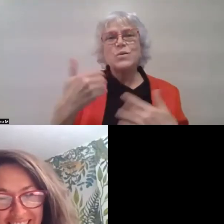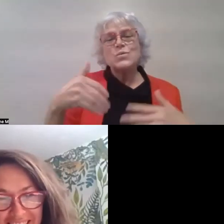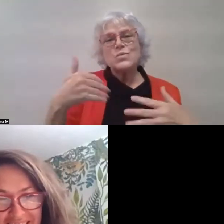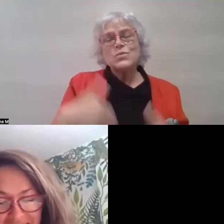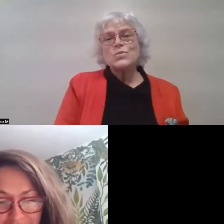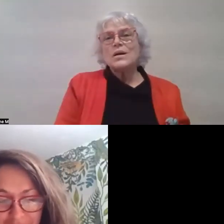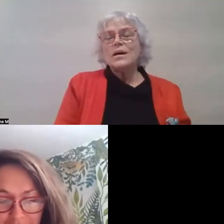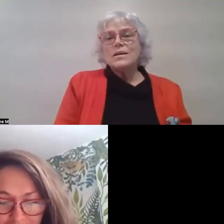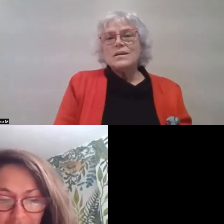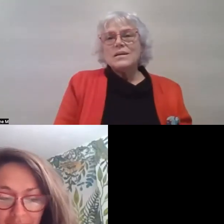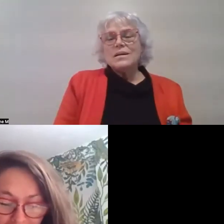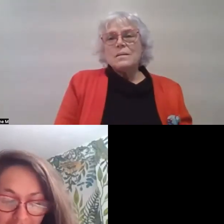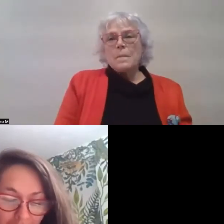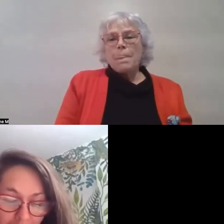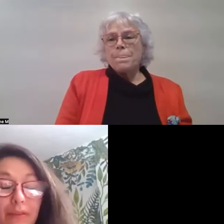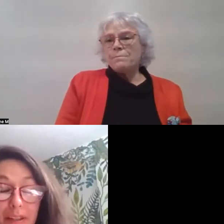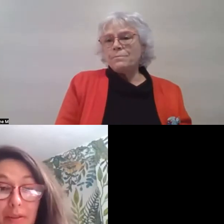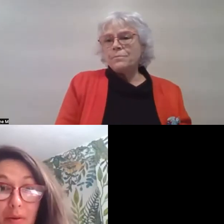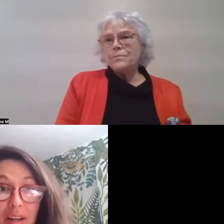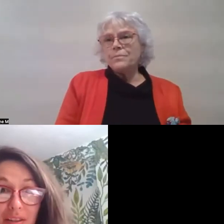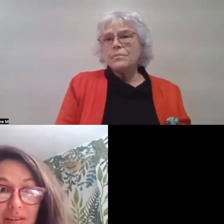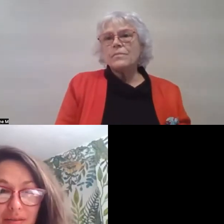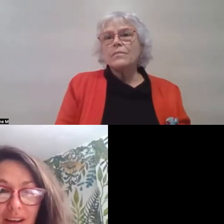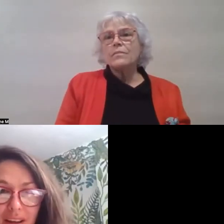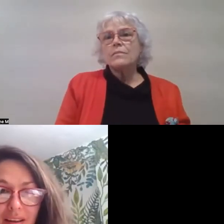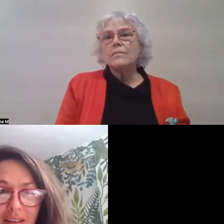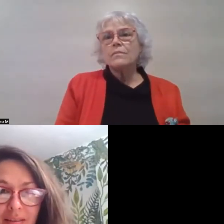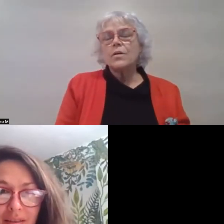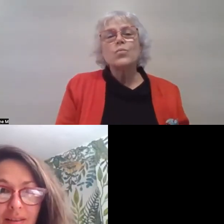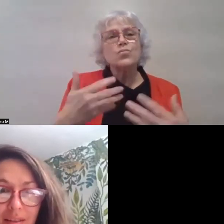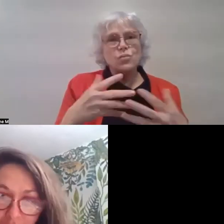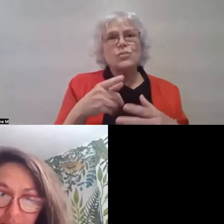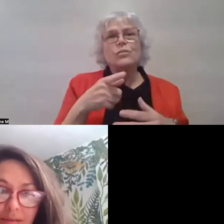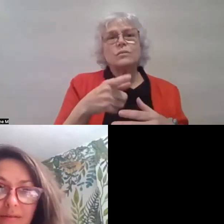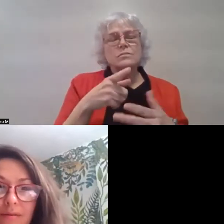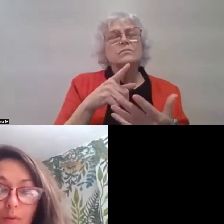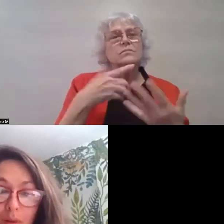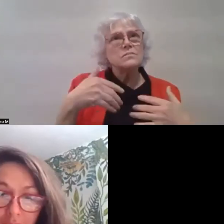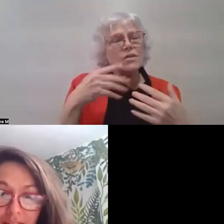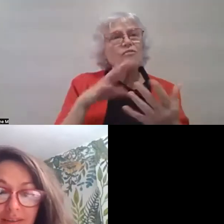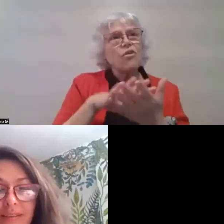You have given us so much to sit, work, think through